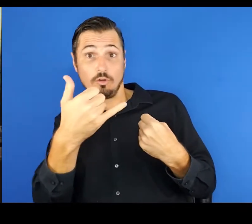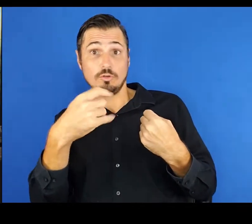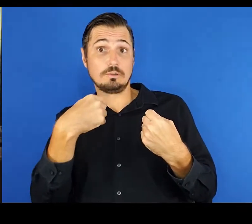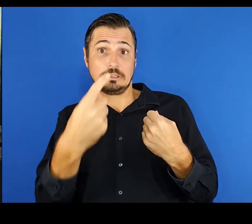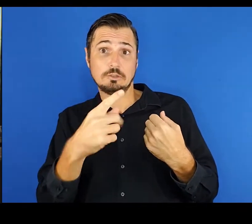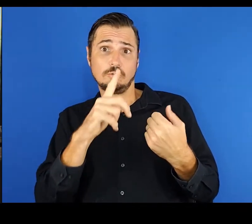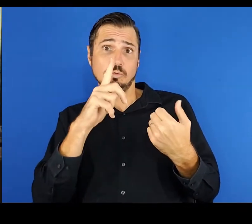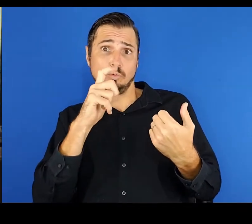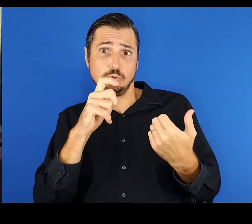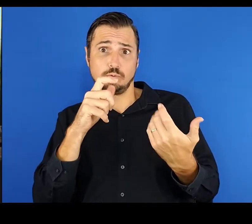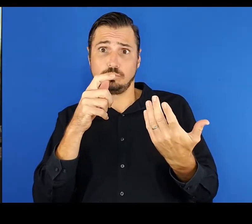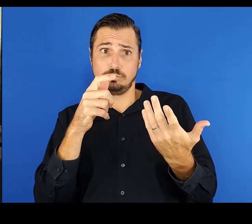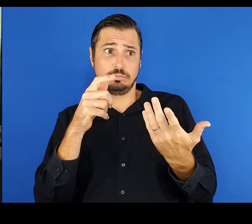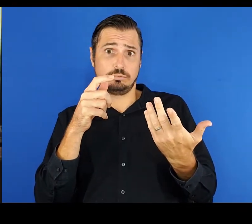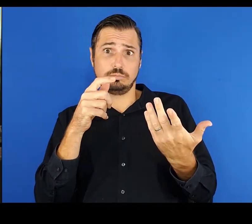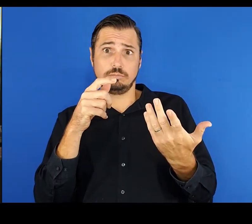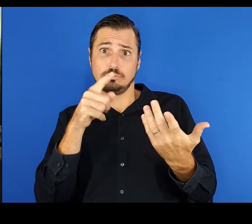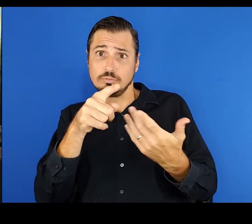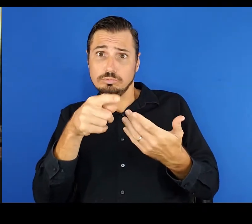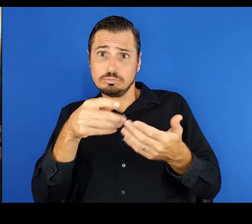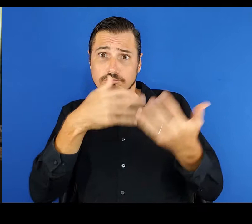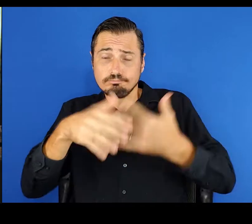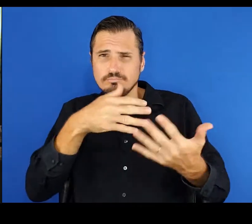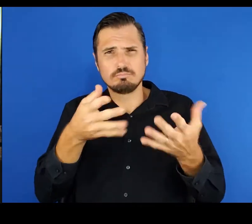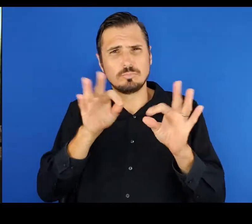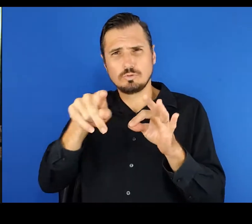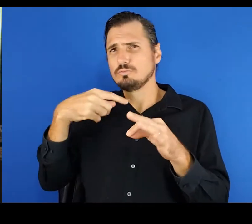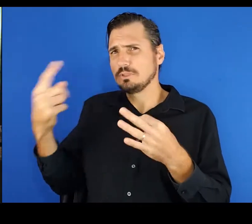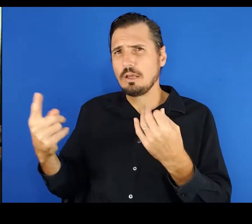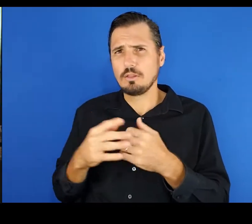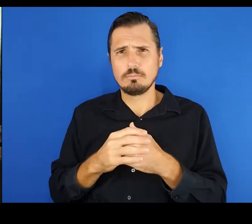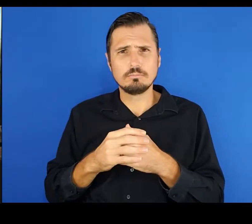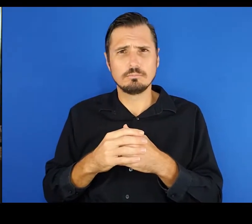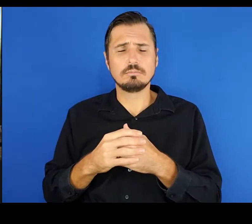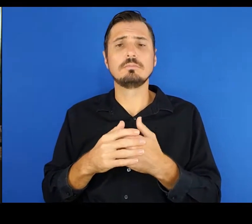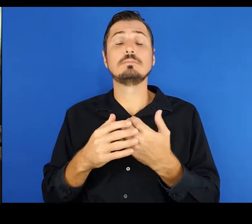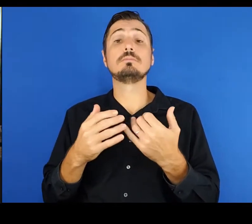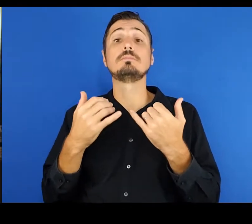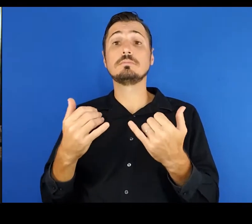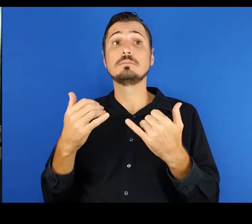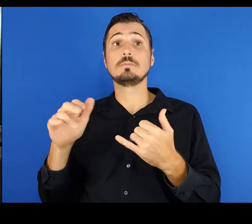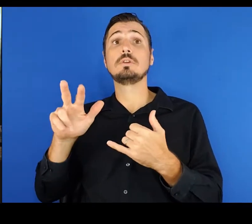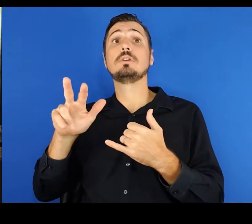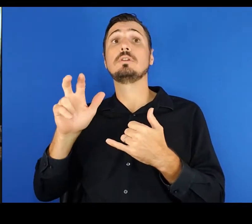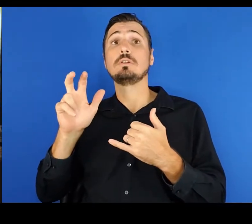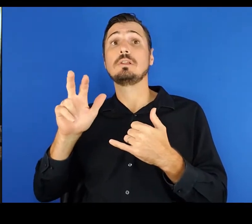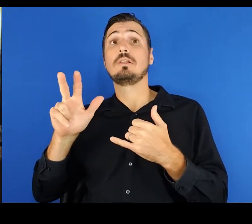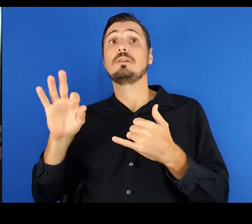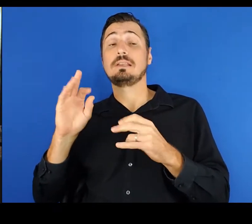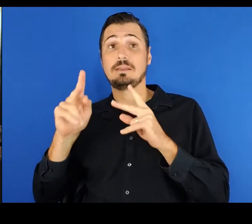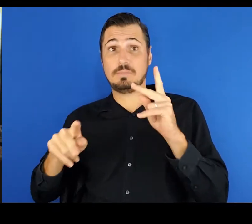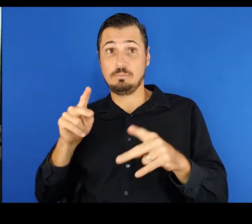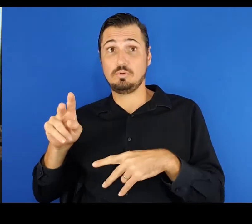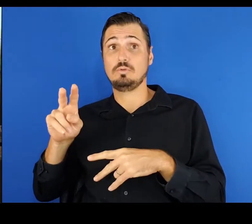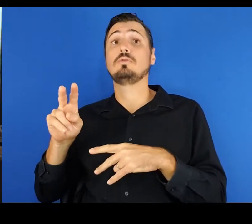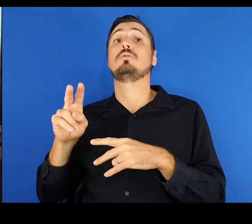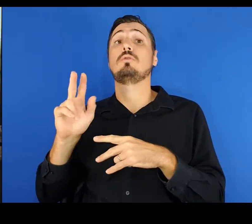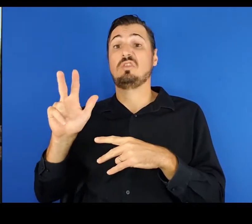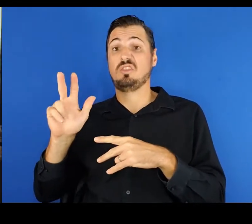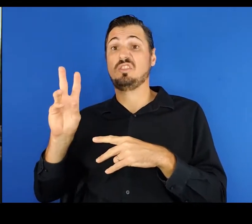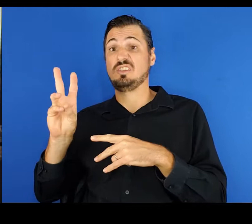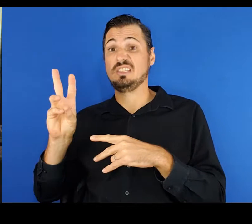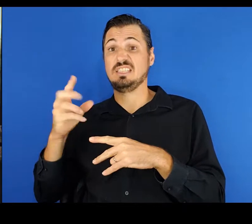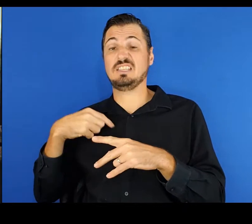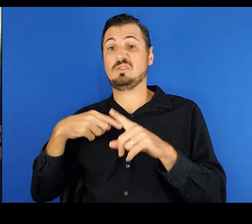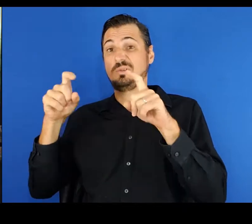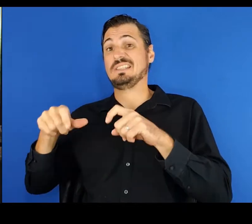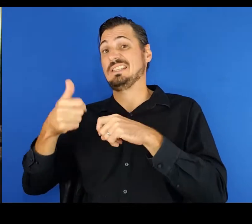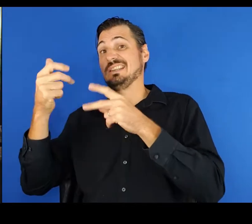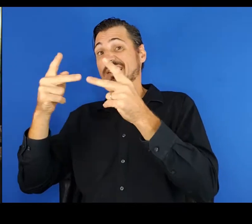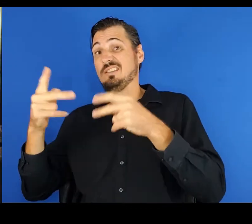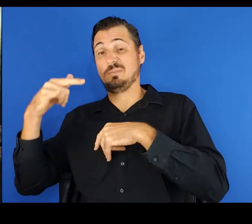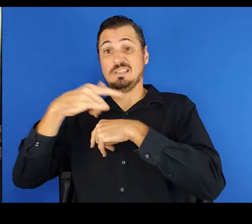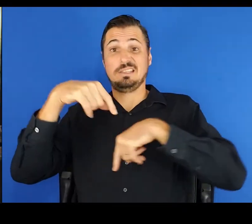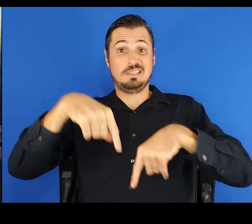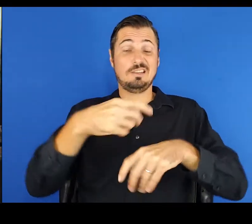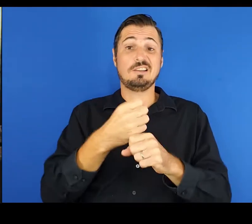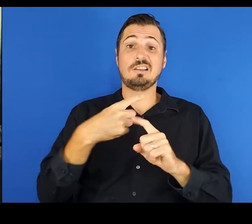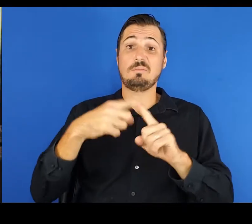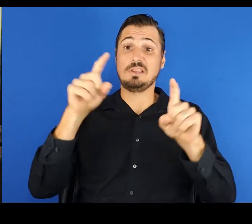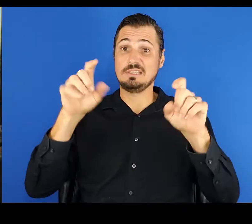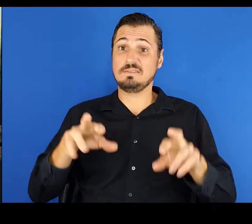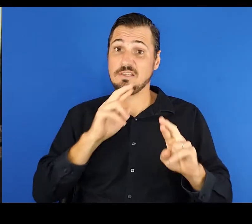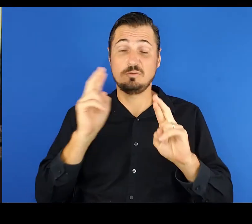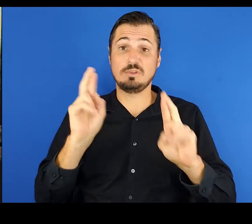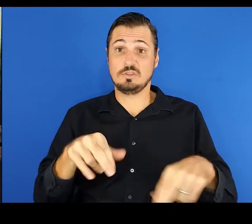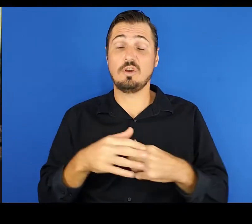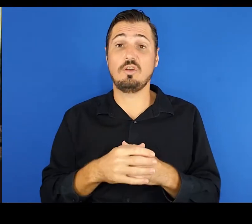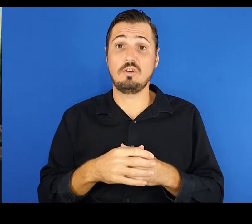Our cumulative case total is 339 including: 301 confirmed, 2 probable, and 36 tested out-of-state/off-island but reported after their arrival to Kauai.